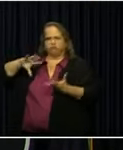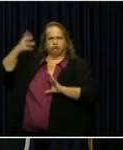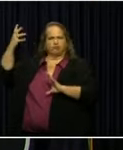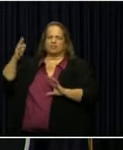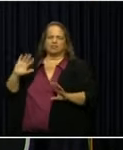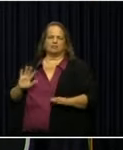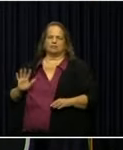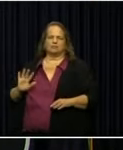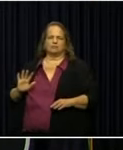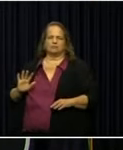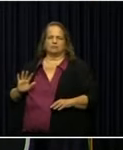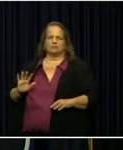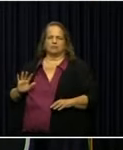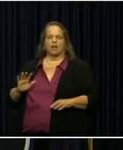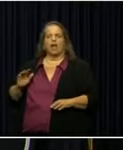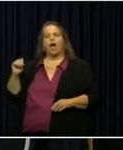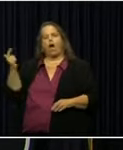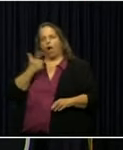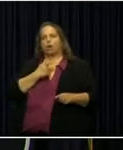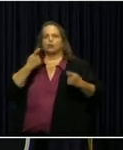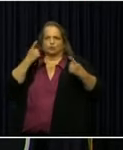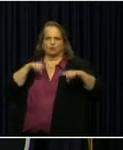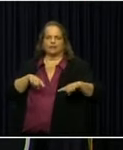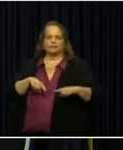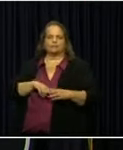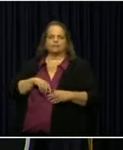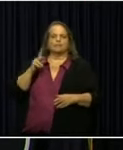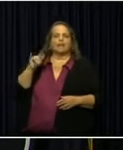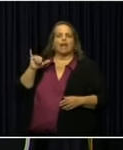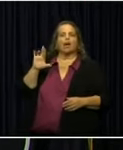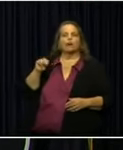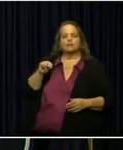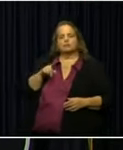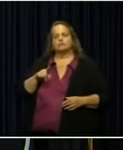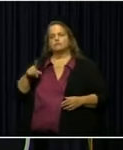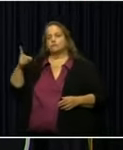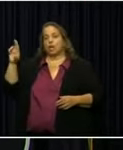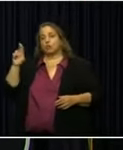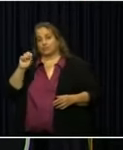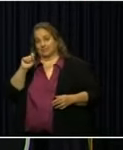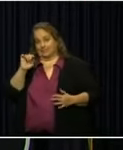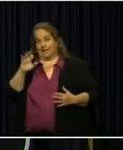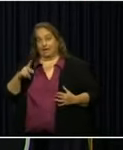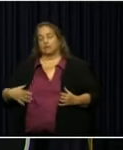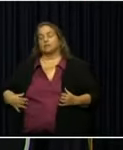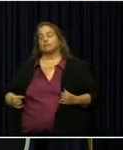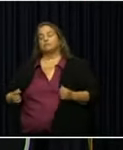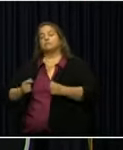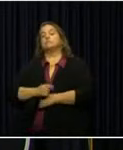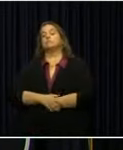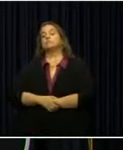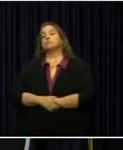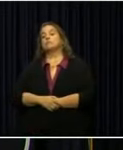DOMESTICALLY PRODUCE/MANUFACTURE P PERCH AND DO STARE IT IS AN ISSUE OF NATIONAL SECURITY.